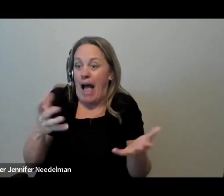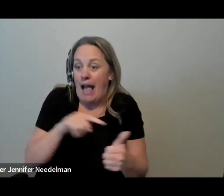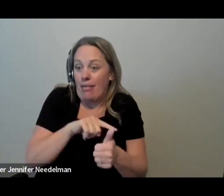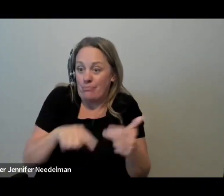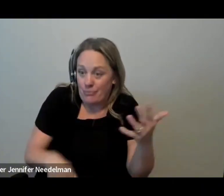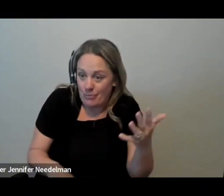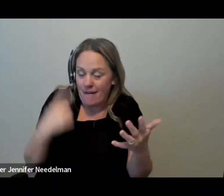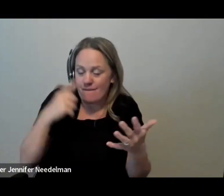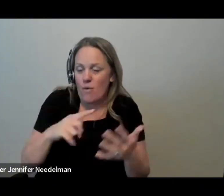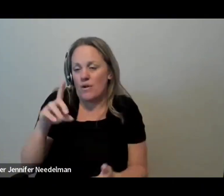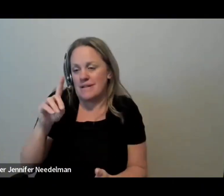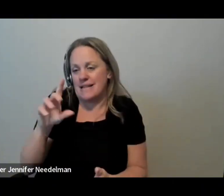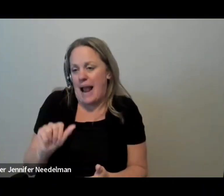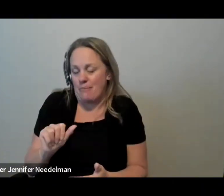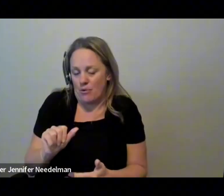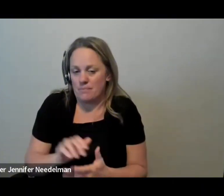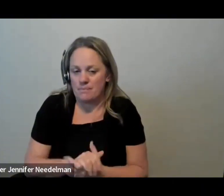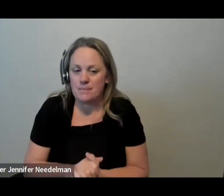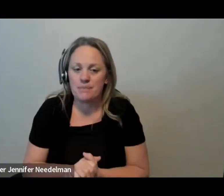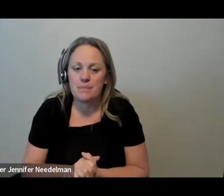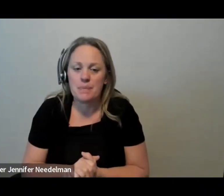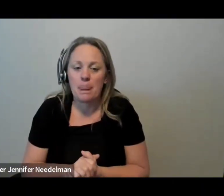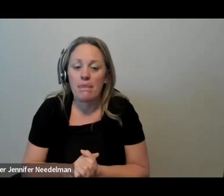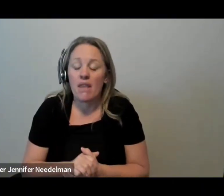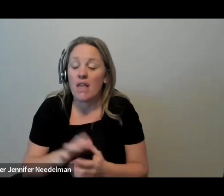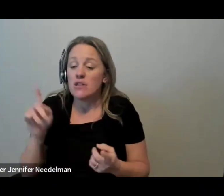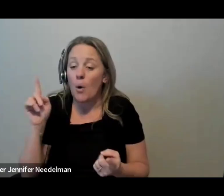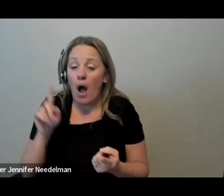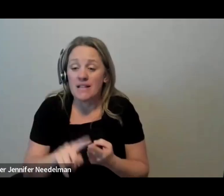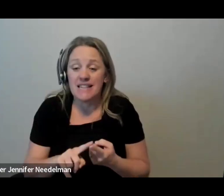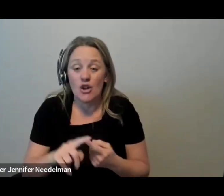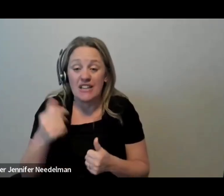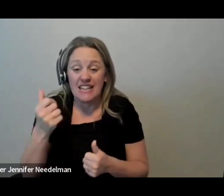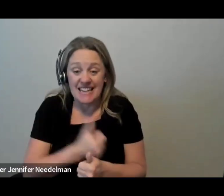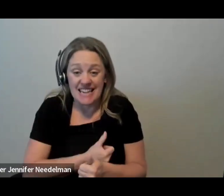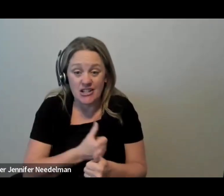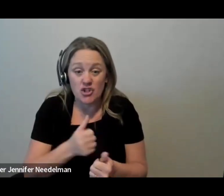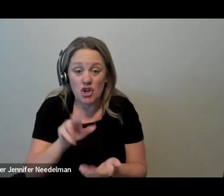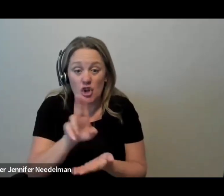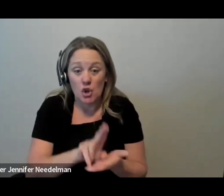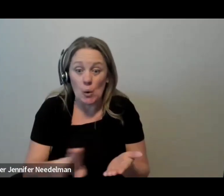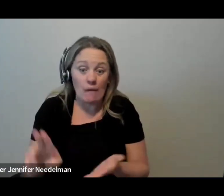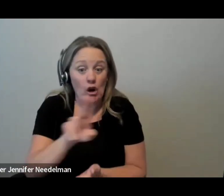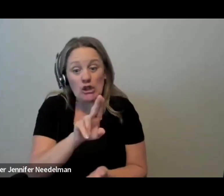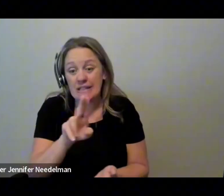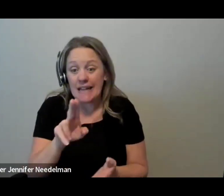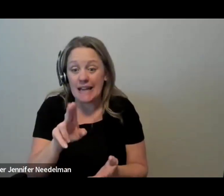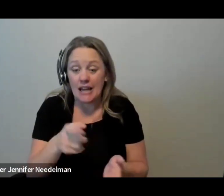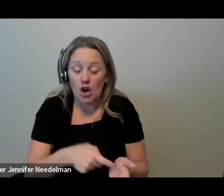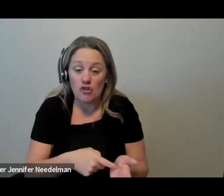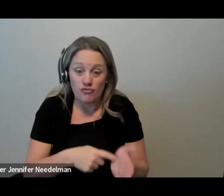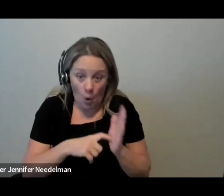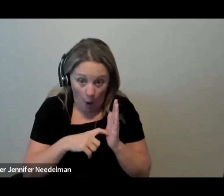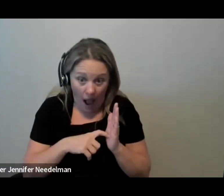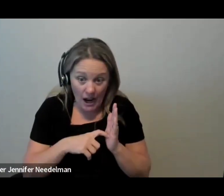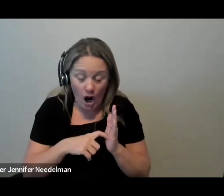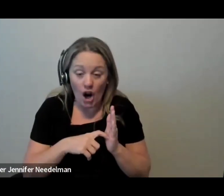And until every university begins requiring accessibility, right? This specialty is going to be like,